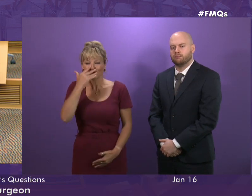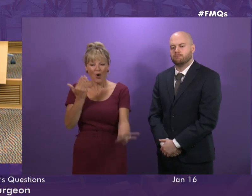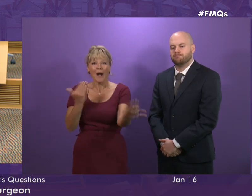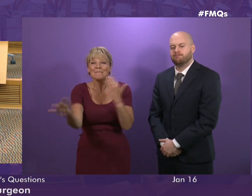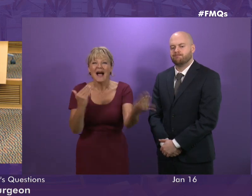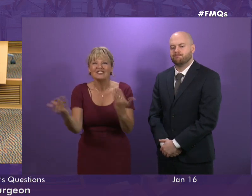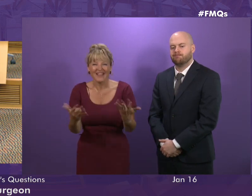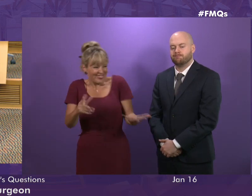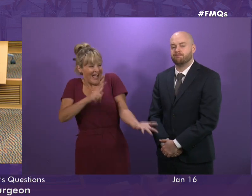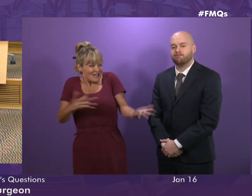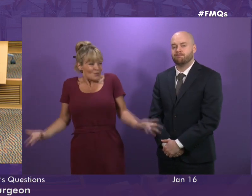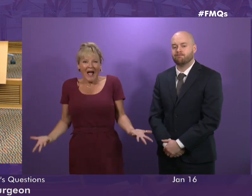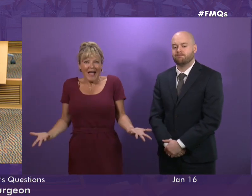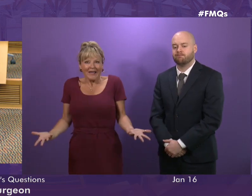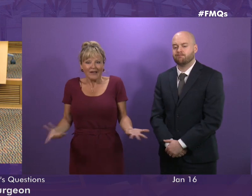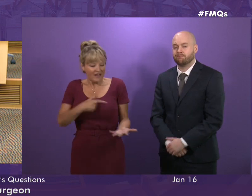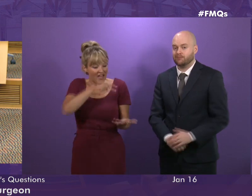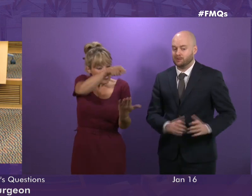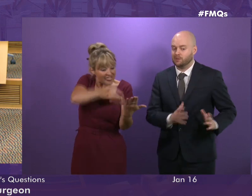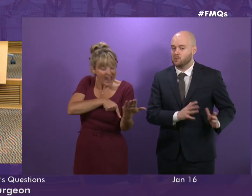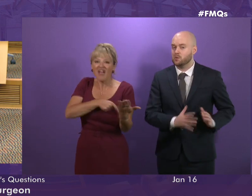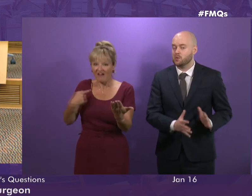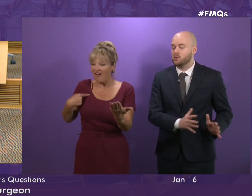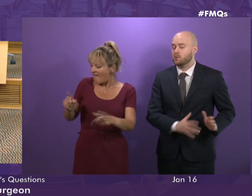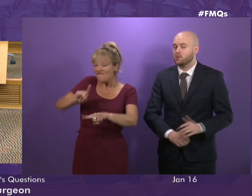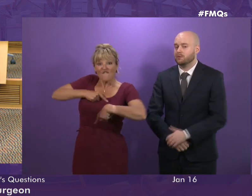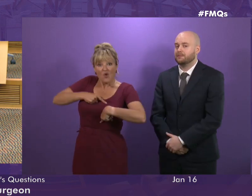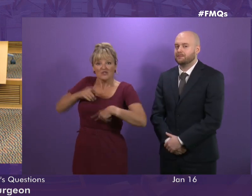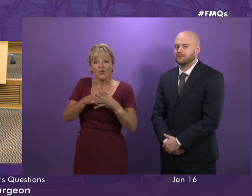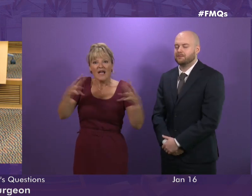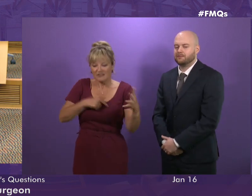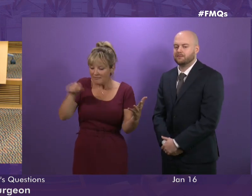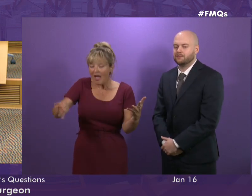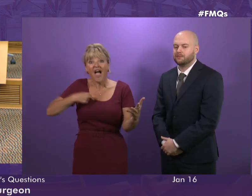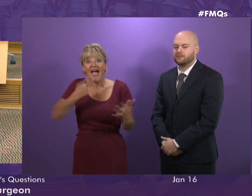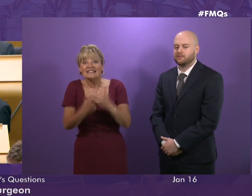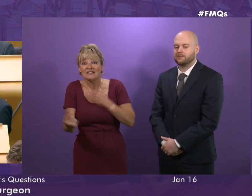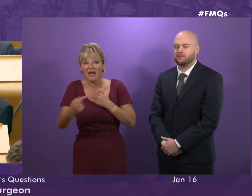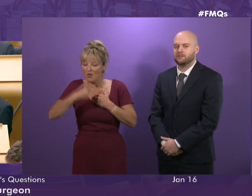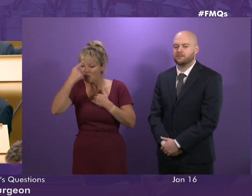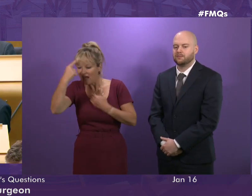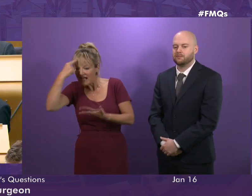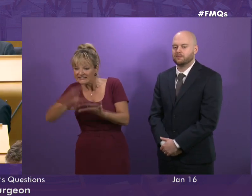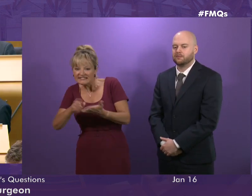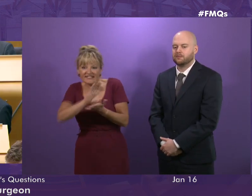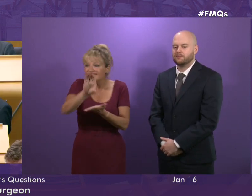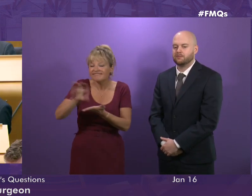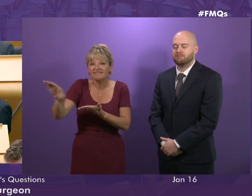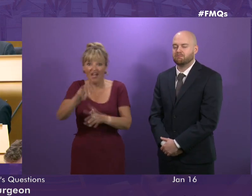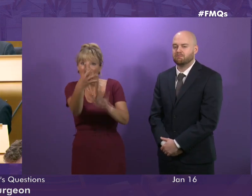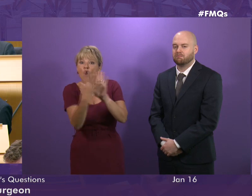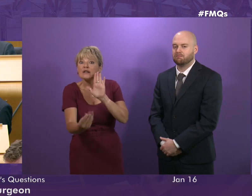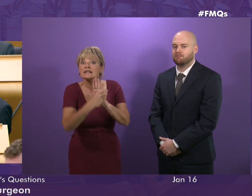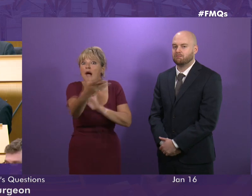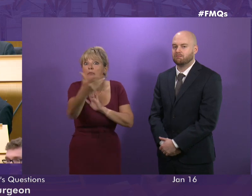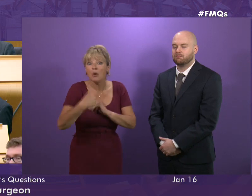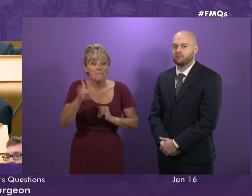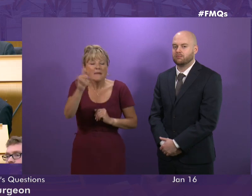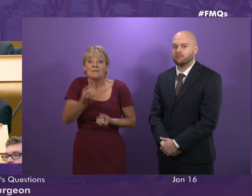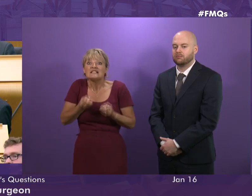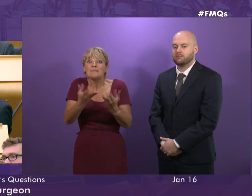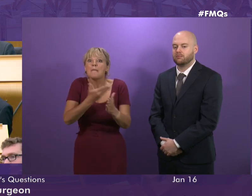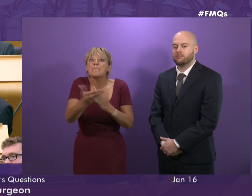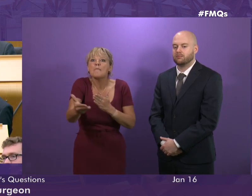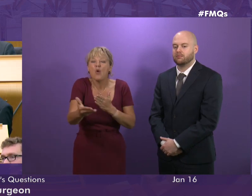spending commitments that we could make—for example, spending more to grow our economy,